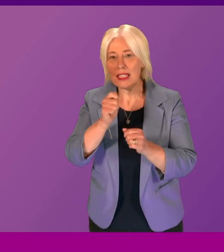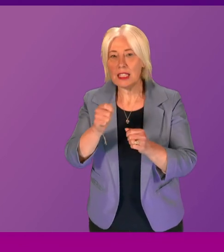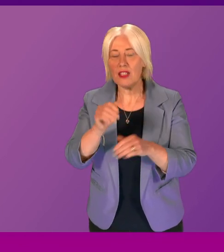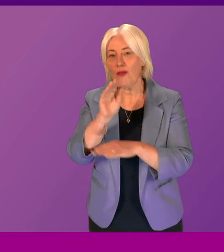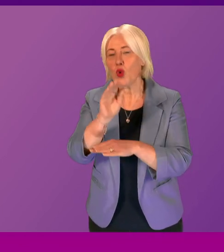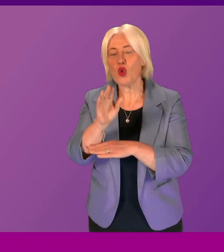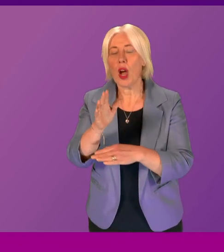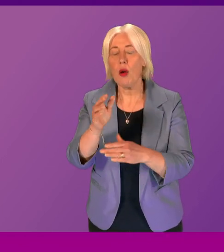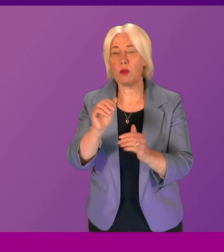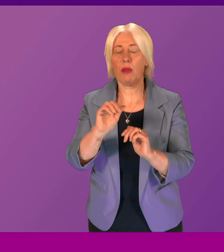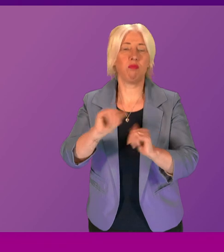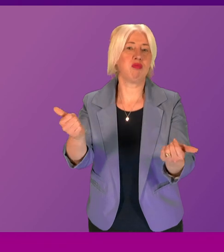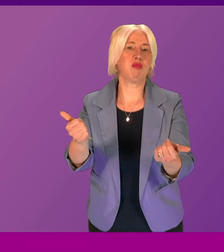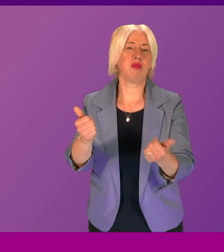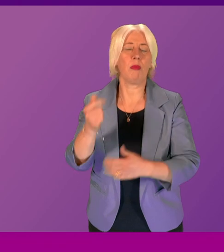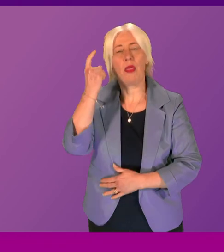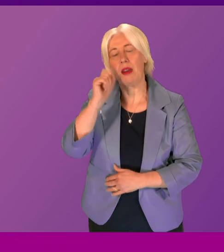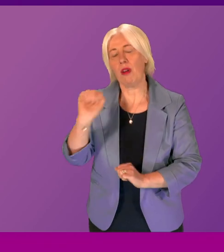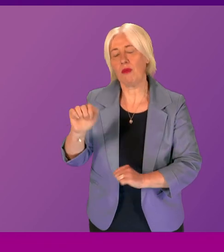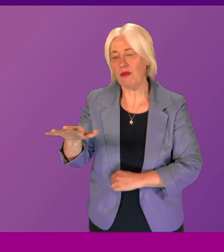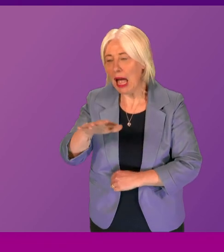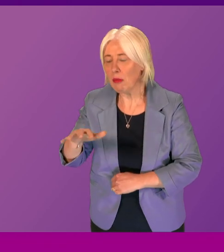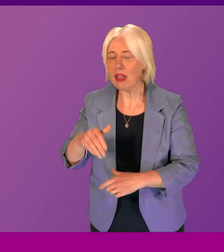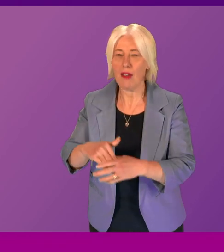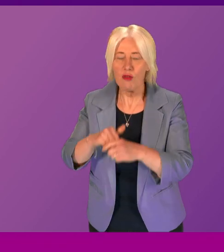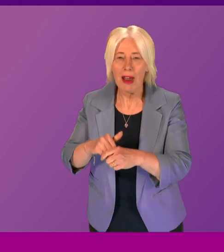are with his family and friends and all his colleagues at the BBC.